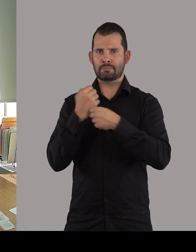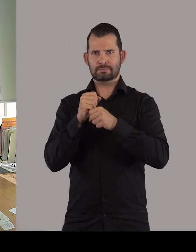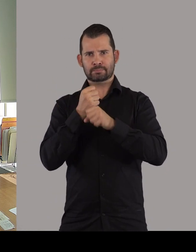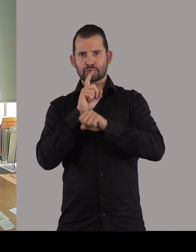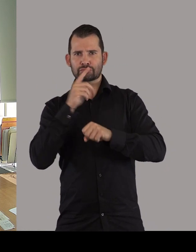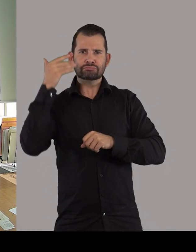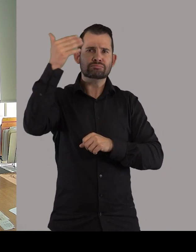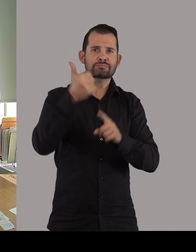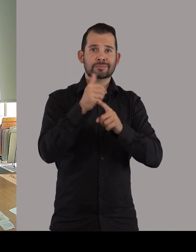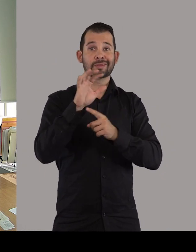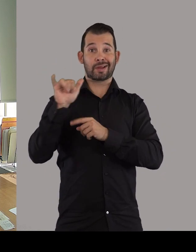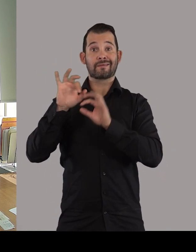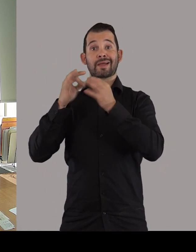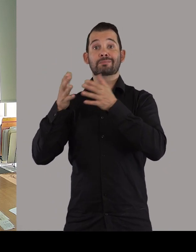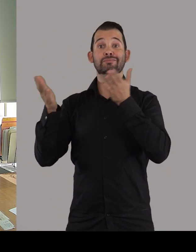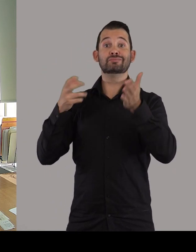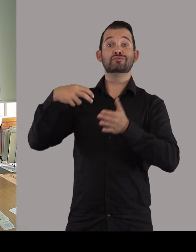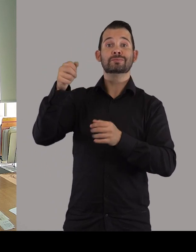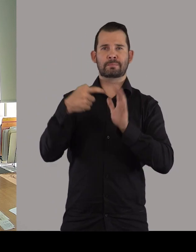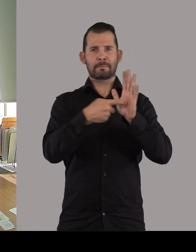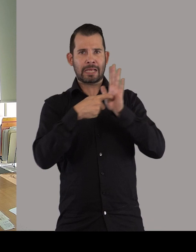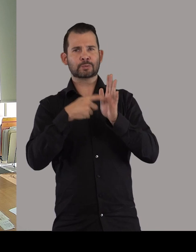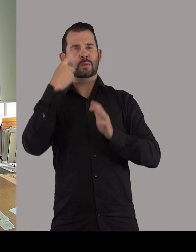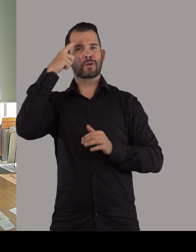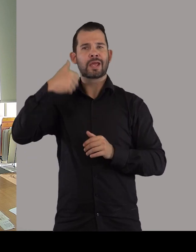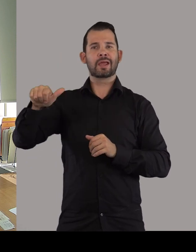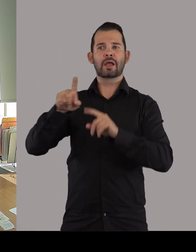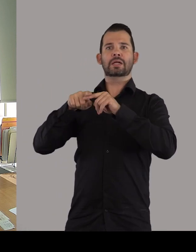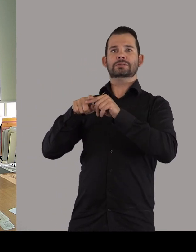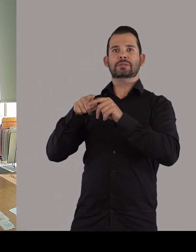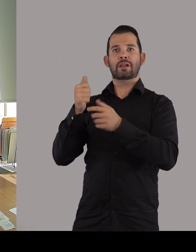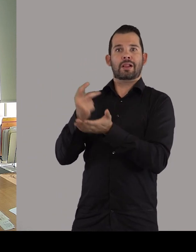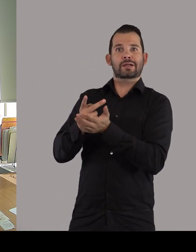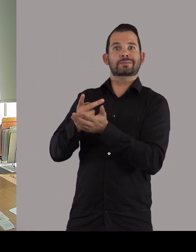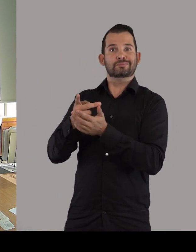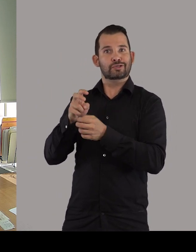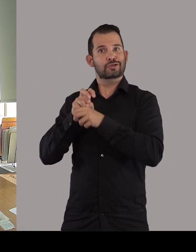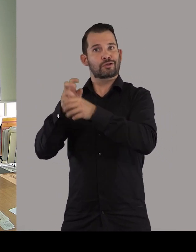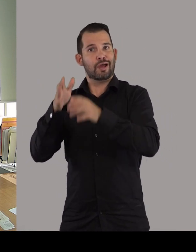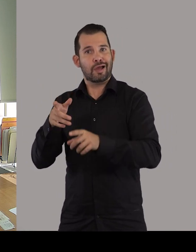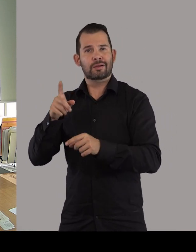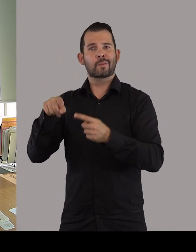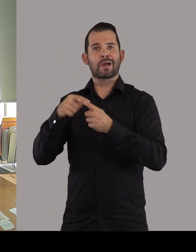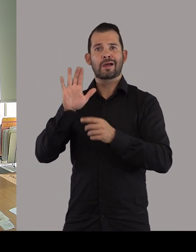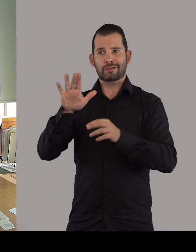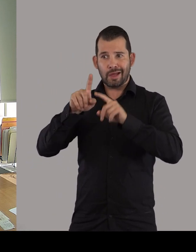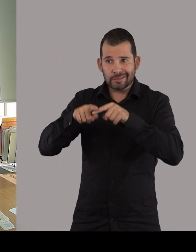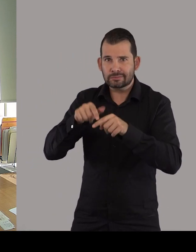make FOS trips mandatory for conditional eligible riders, when their conditions are not present.